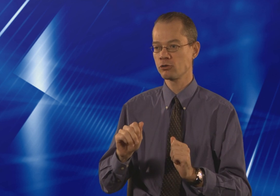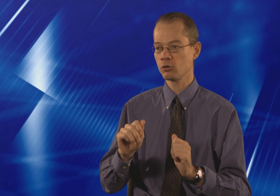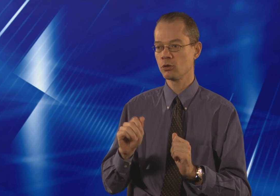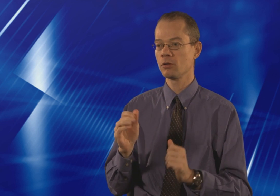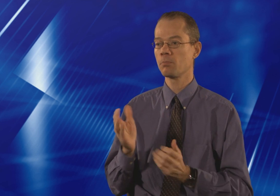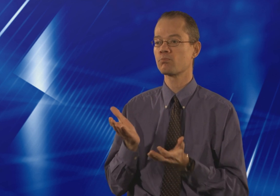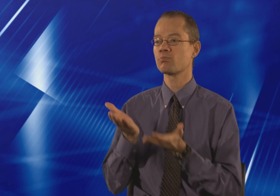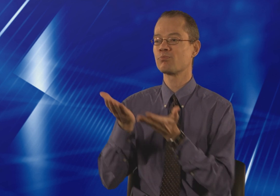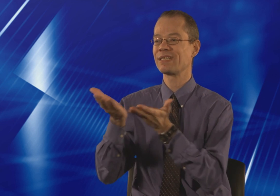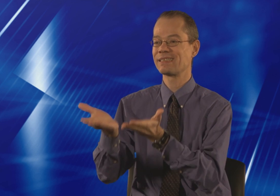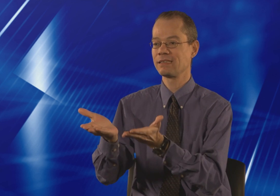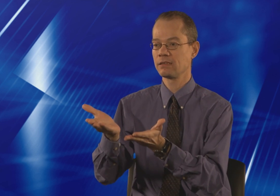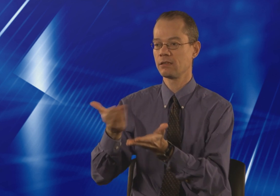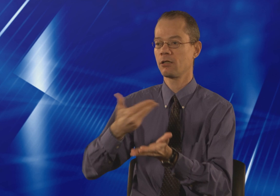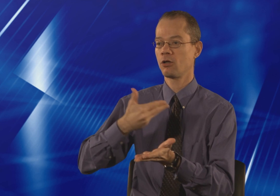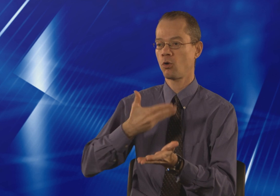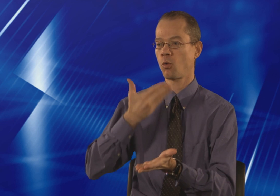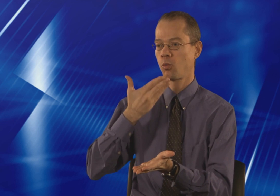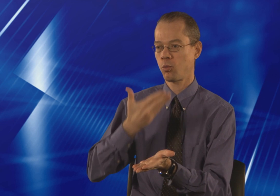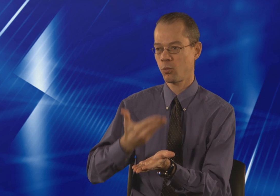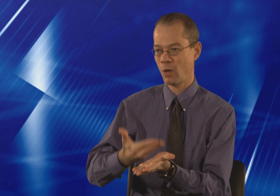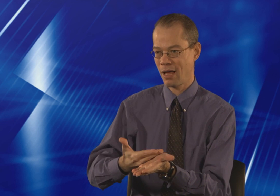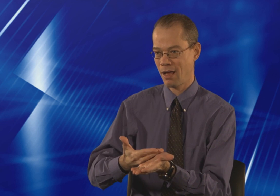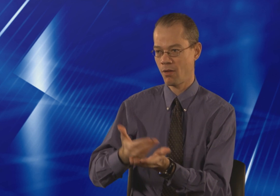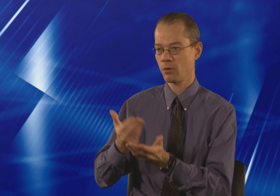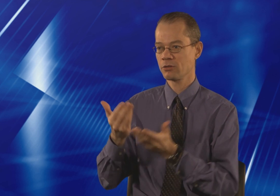to be able to present you very well.